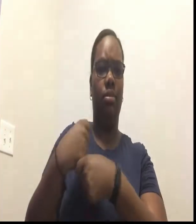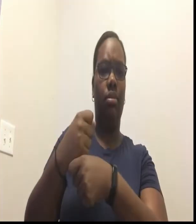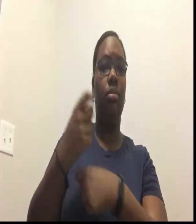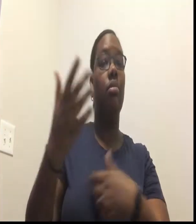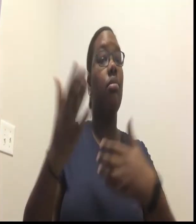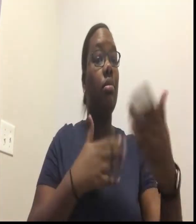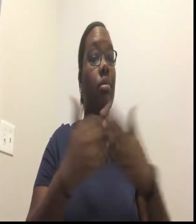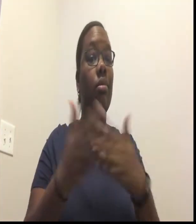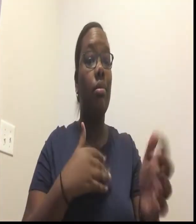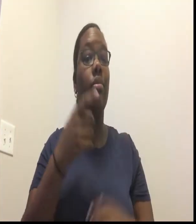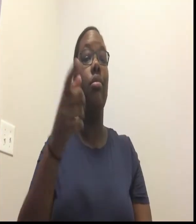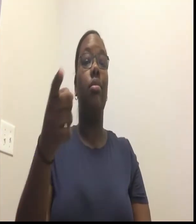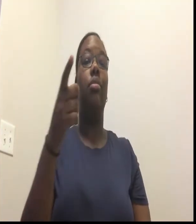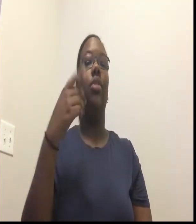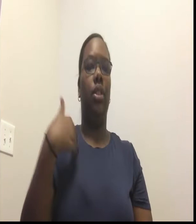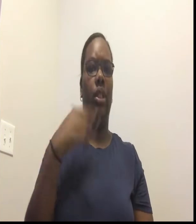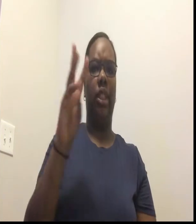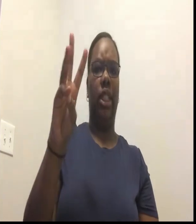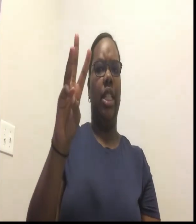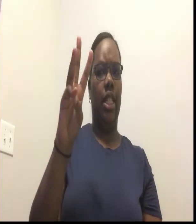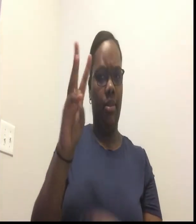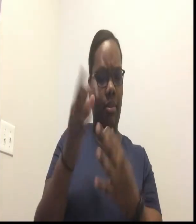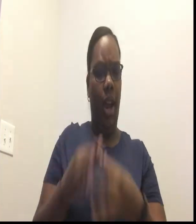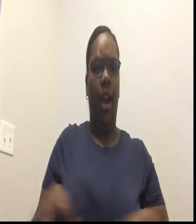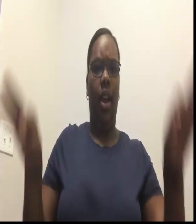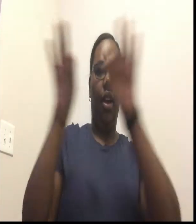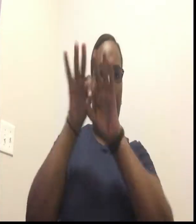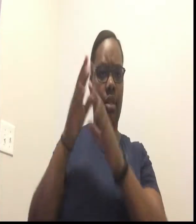of Order section. So what are the six main motions?